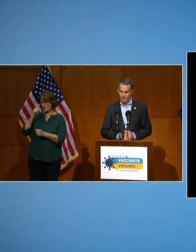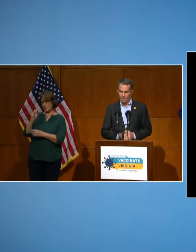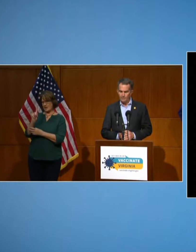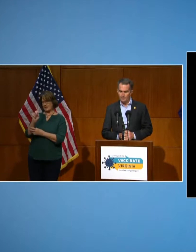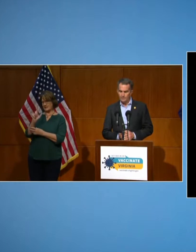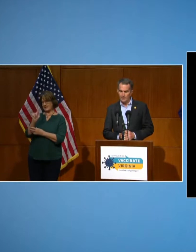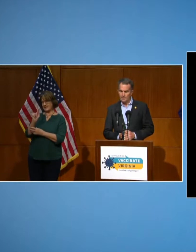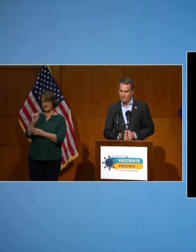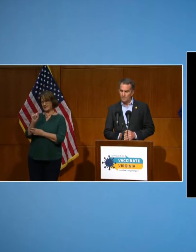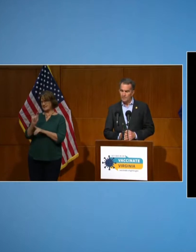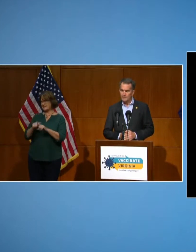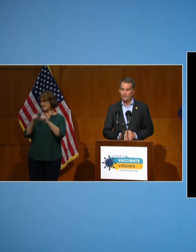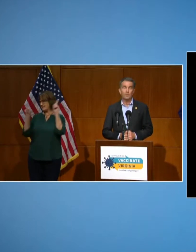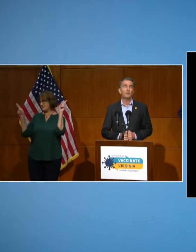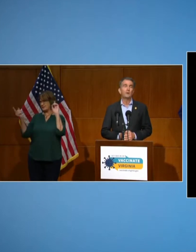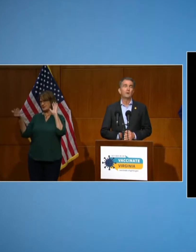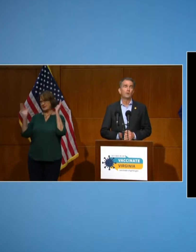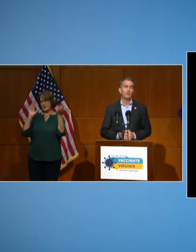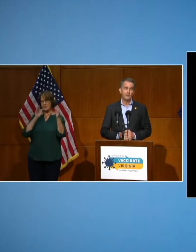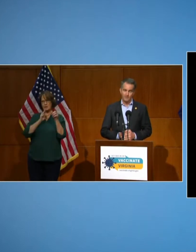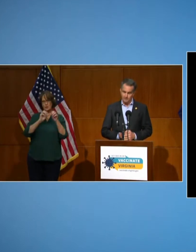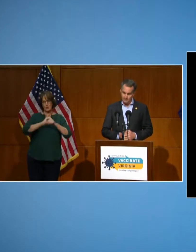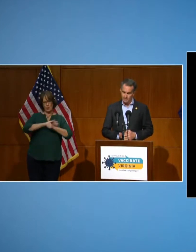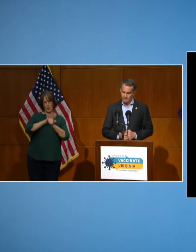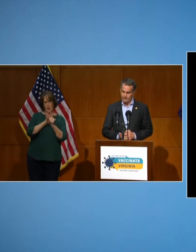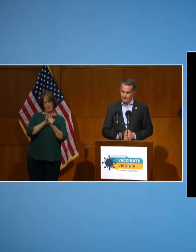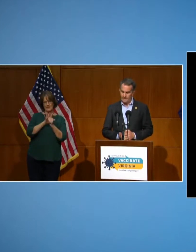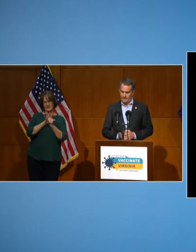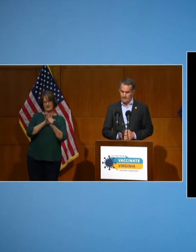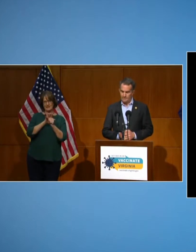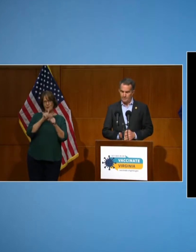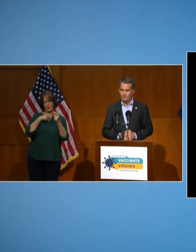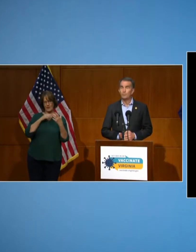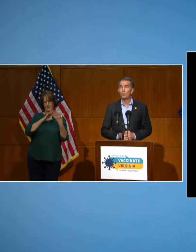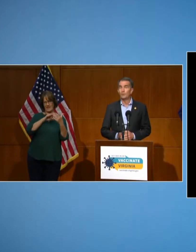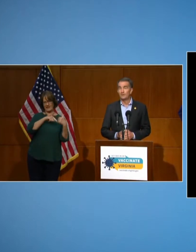we were dealing with earlier this year. It's much more contagious,